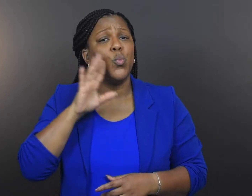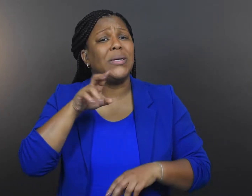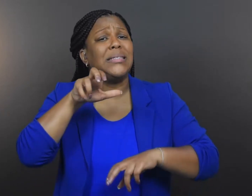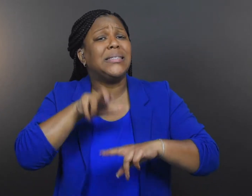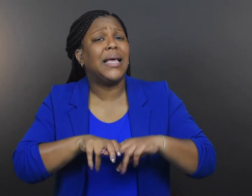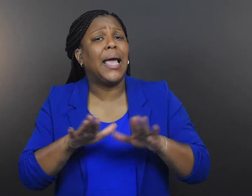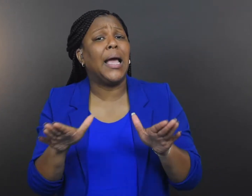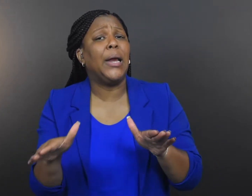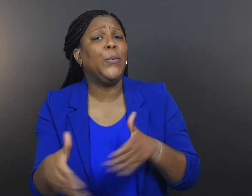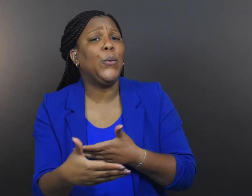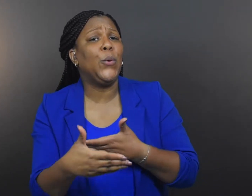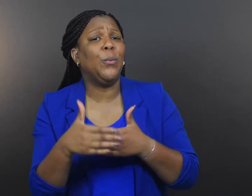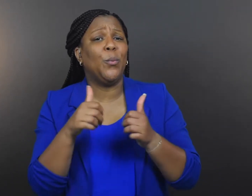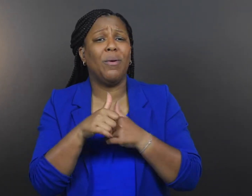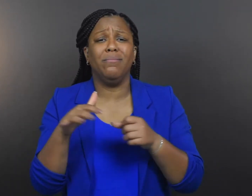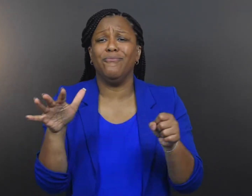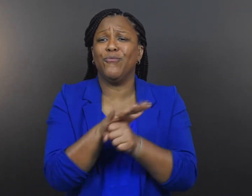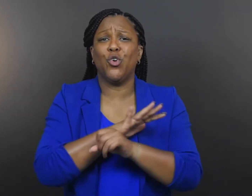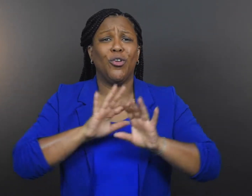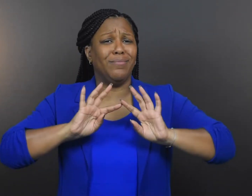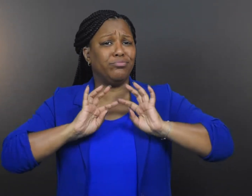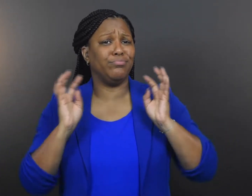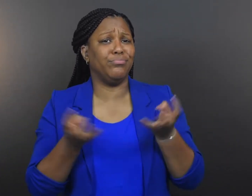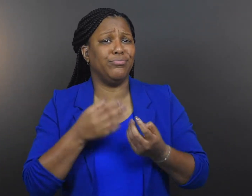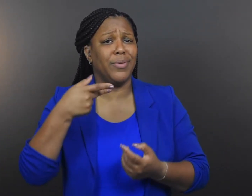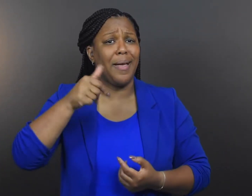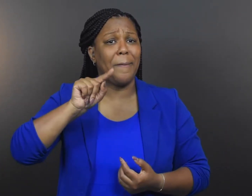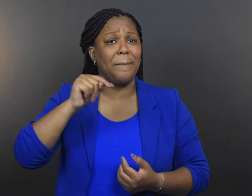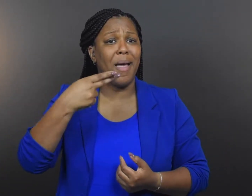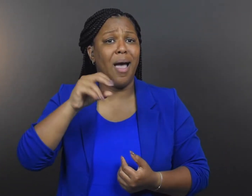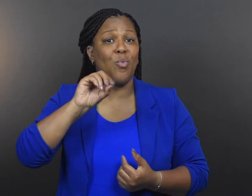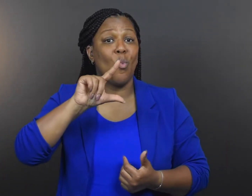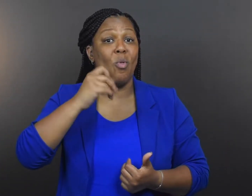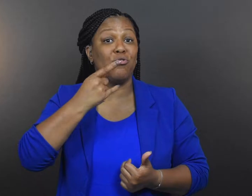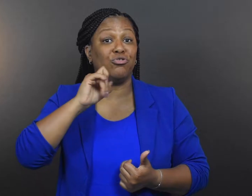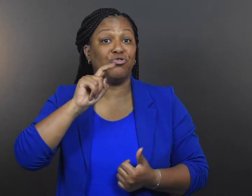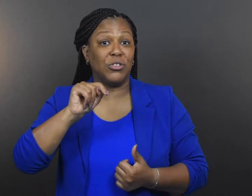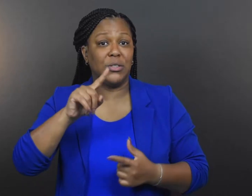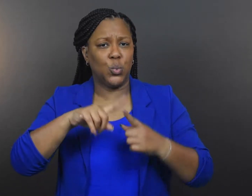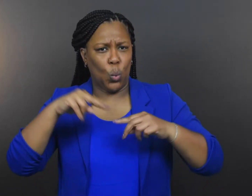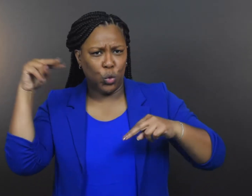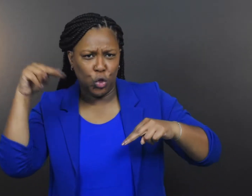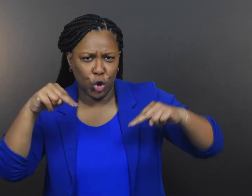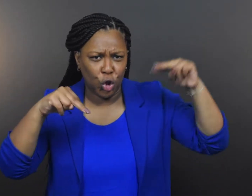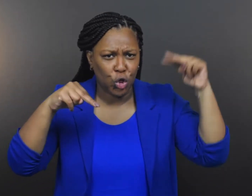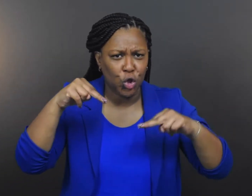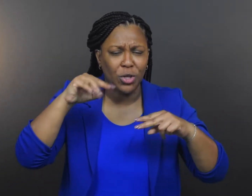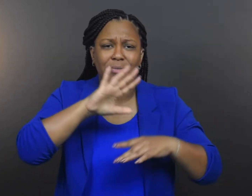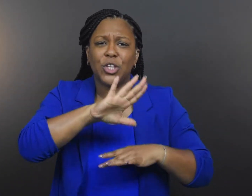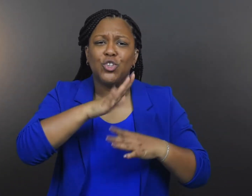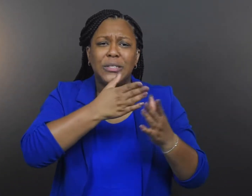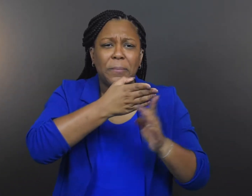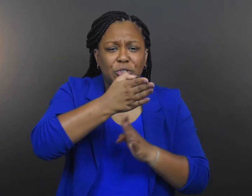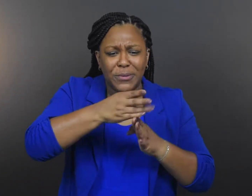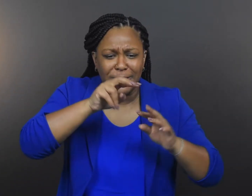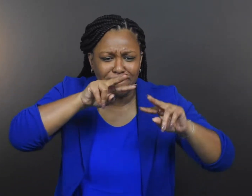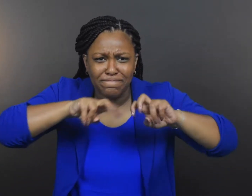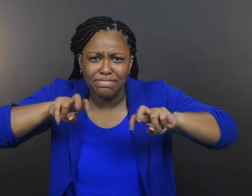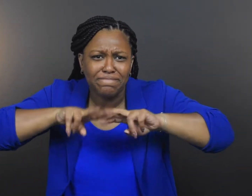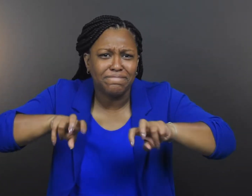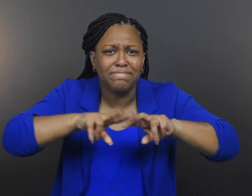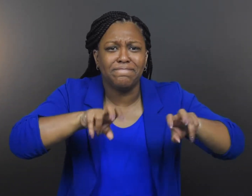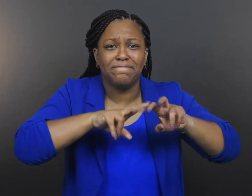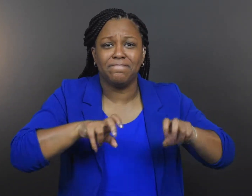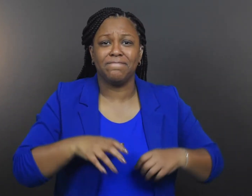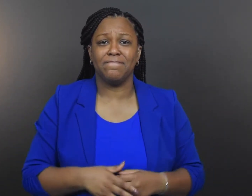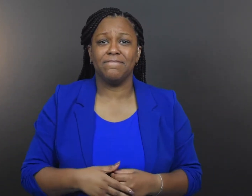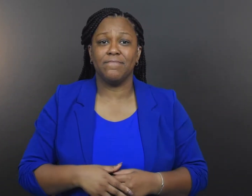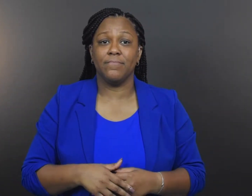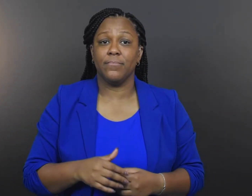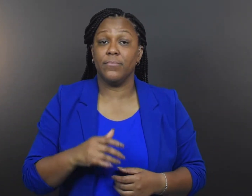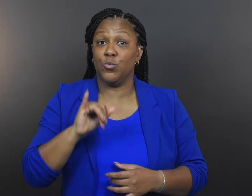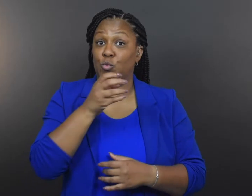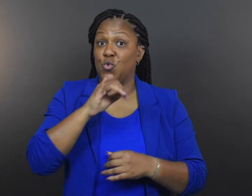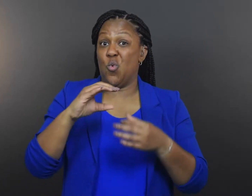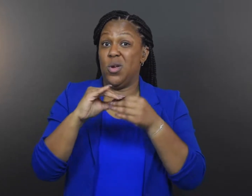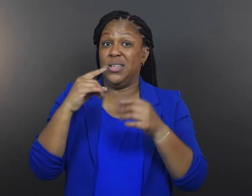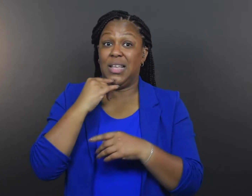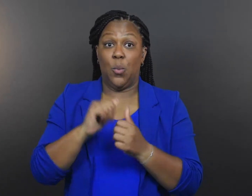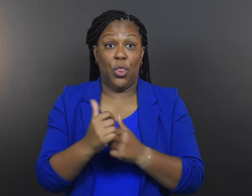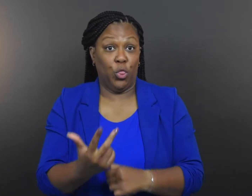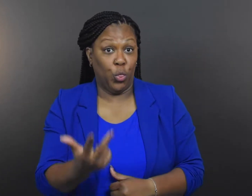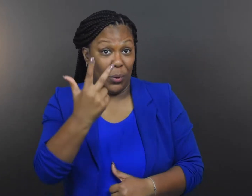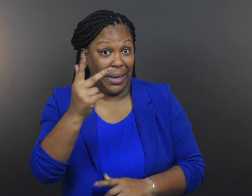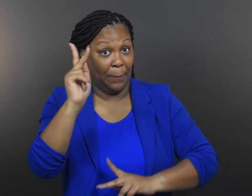we would sit in the room with all of the pathologists to look at our specimens,” Joy says.